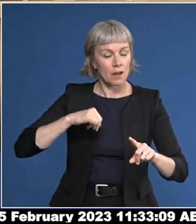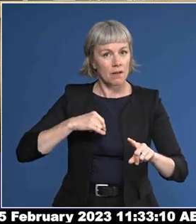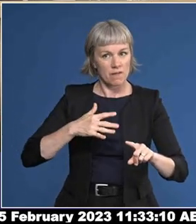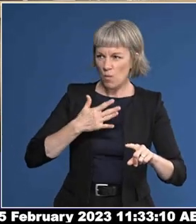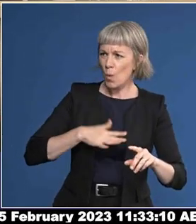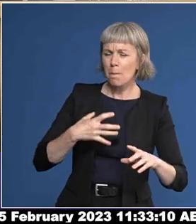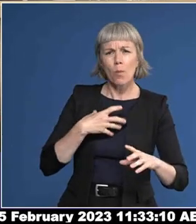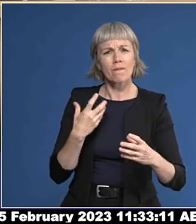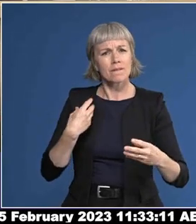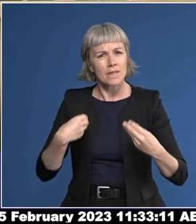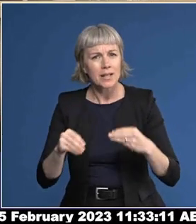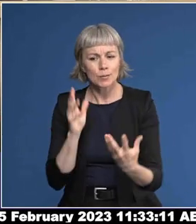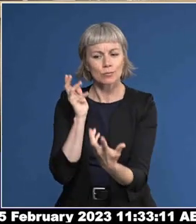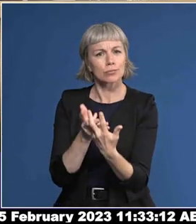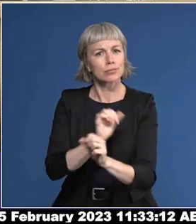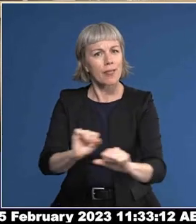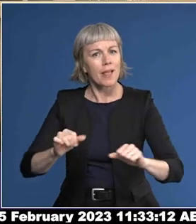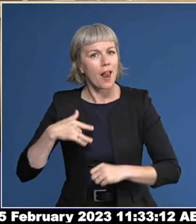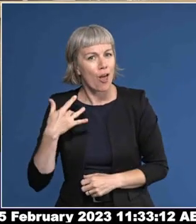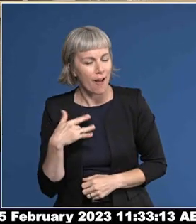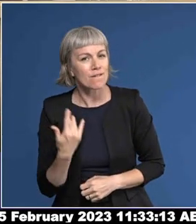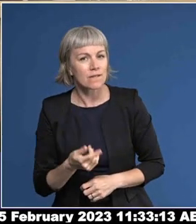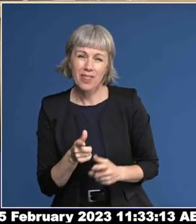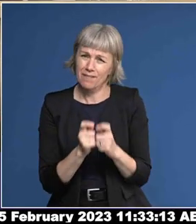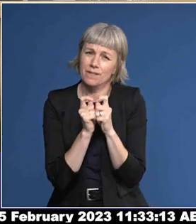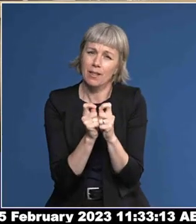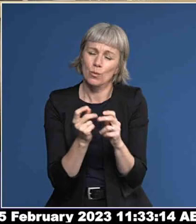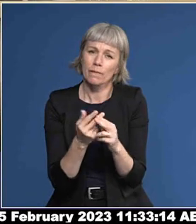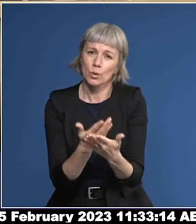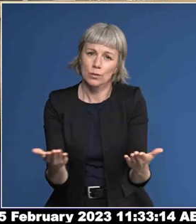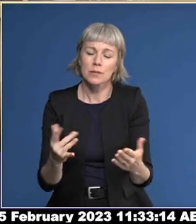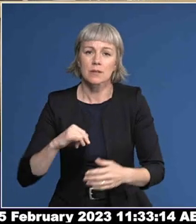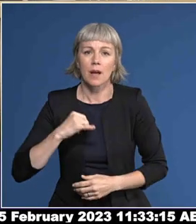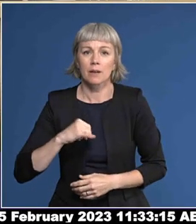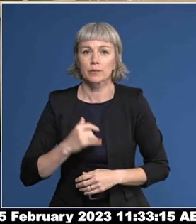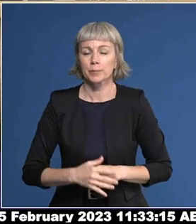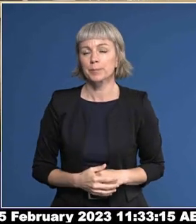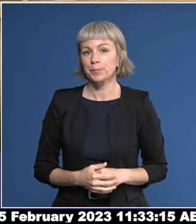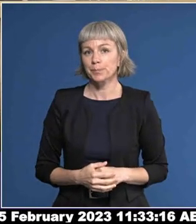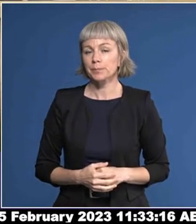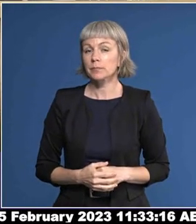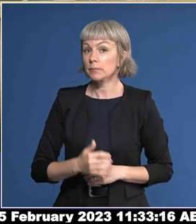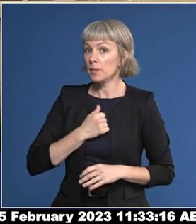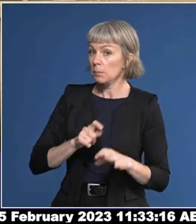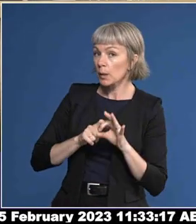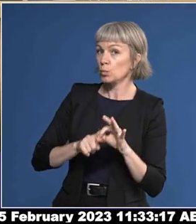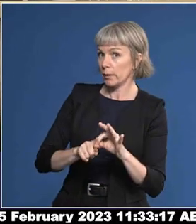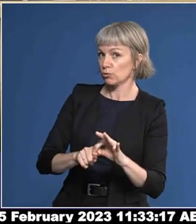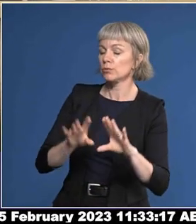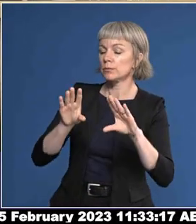They are the things as well that, you know, our staff value. Commissioners, I will just leave my questions there. The Commissioners may have some questions.